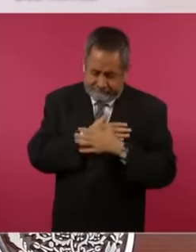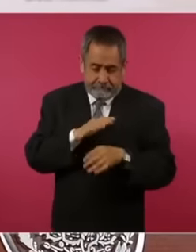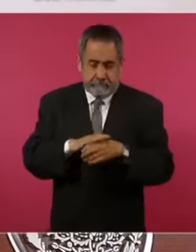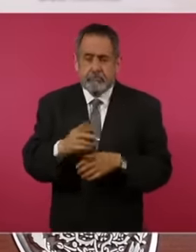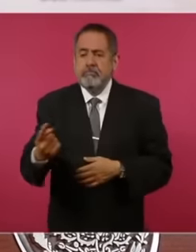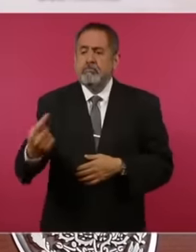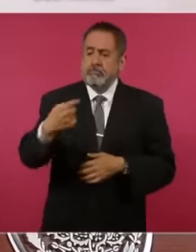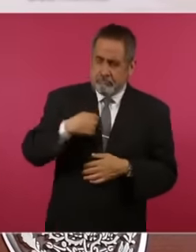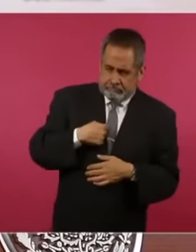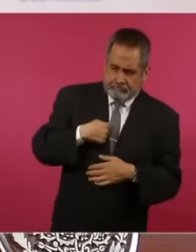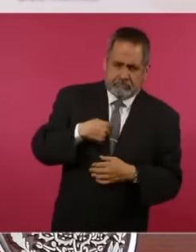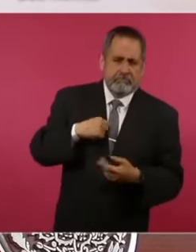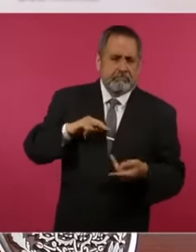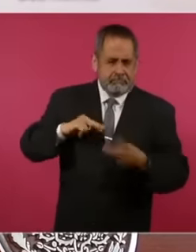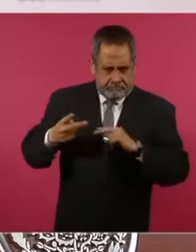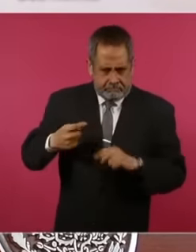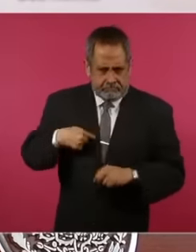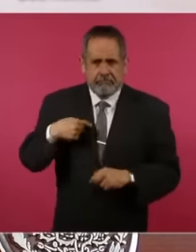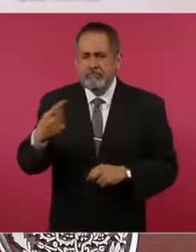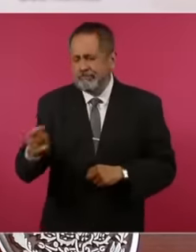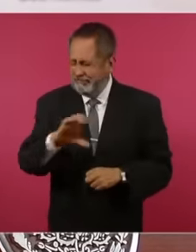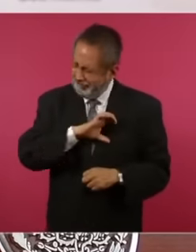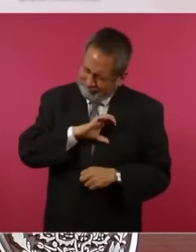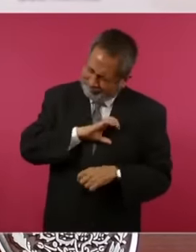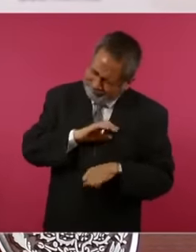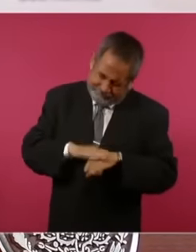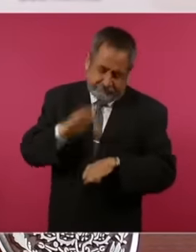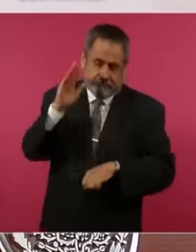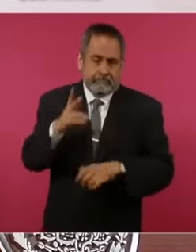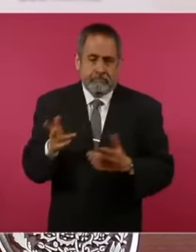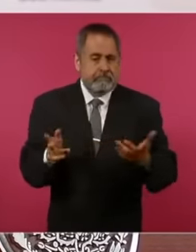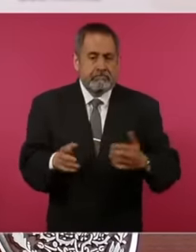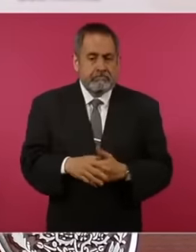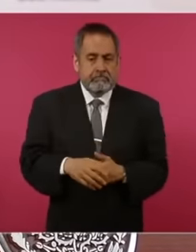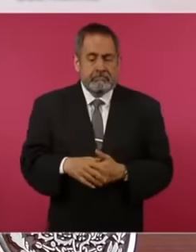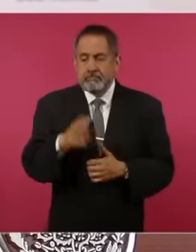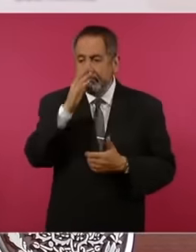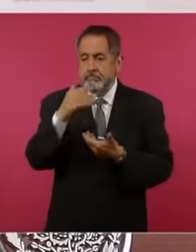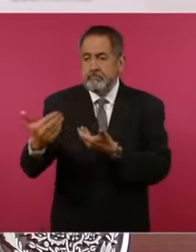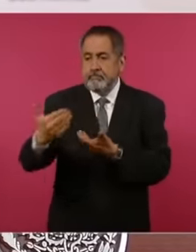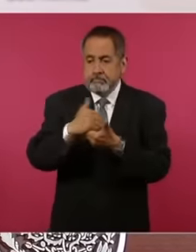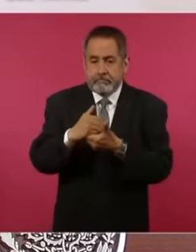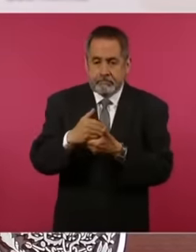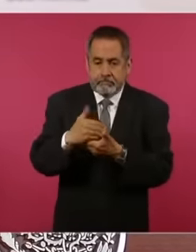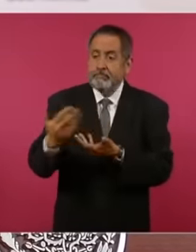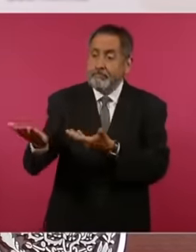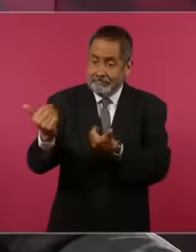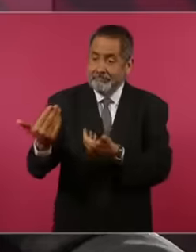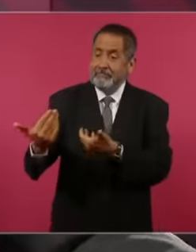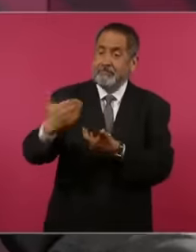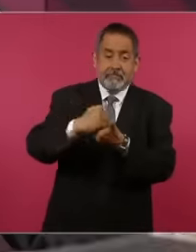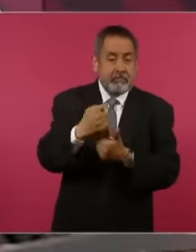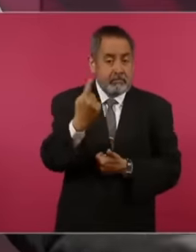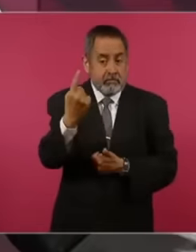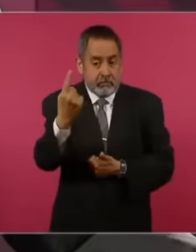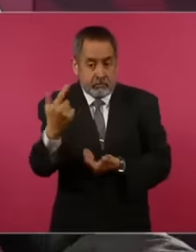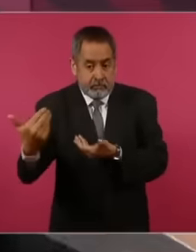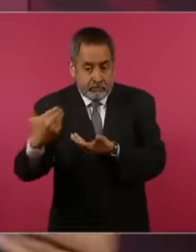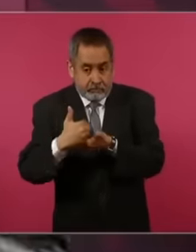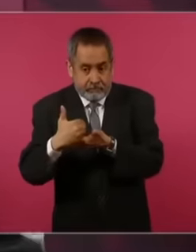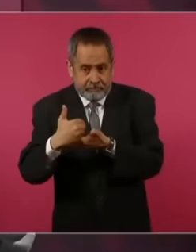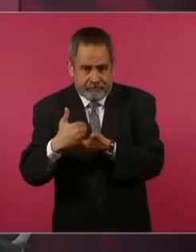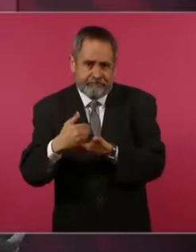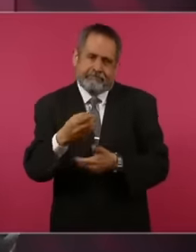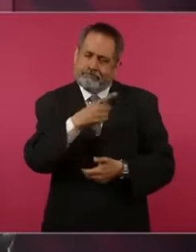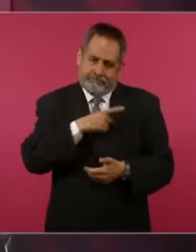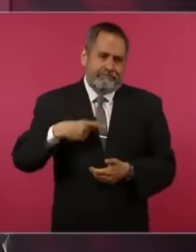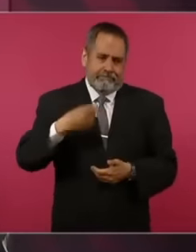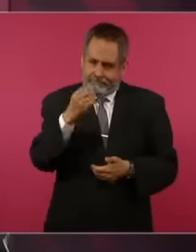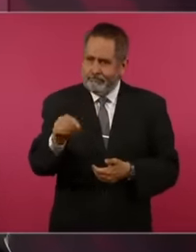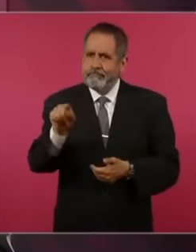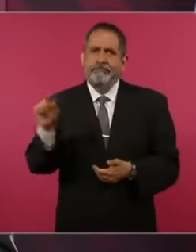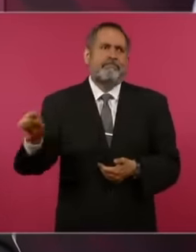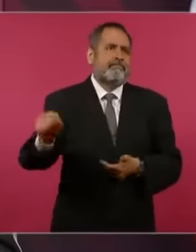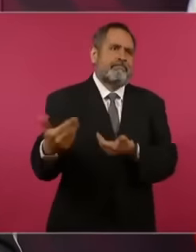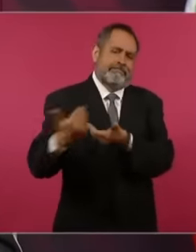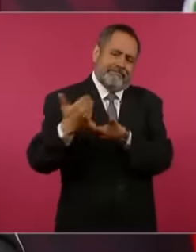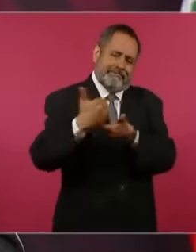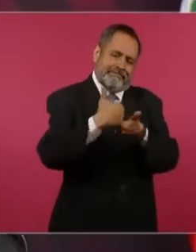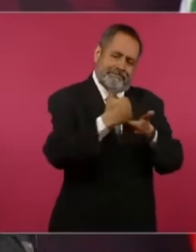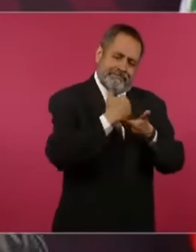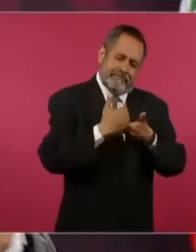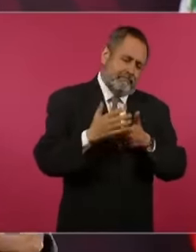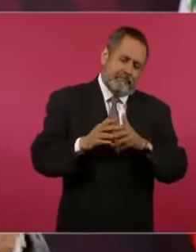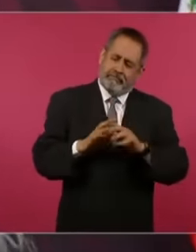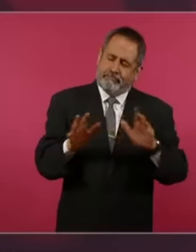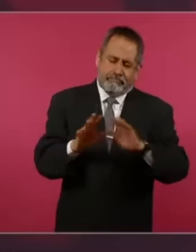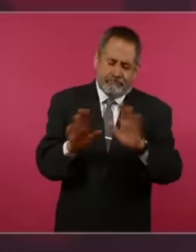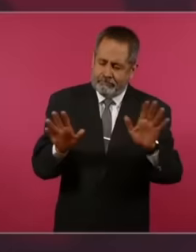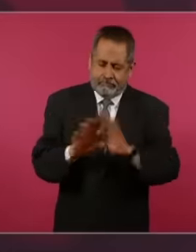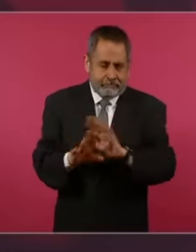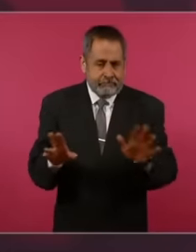, but I can't because if I start receiving friends